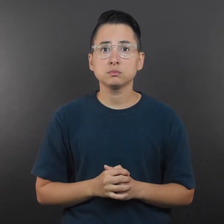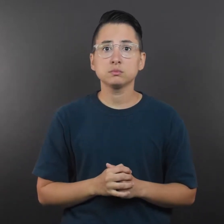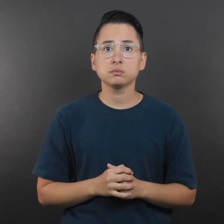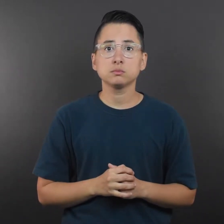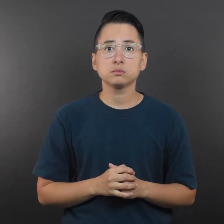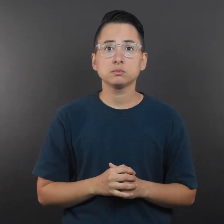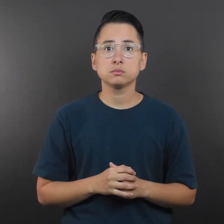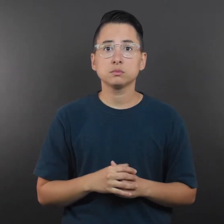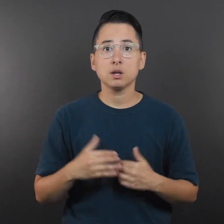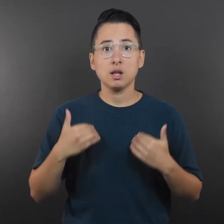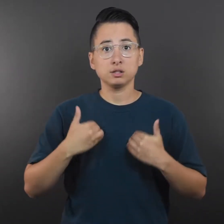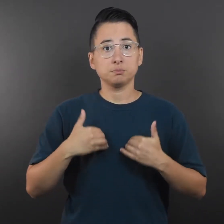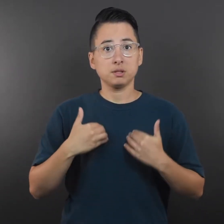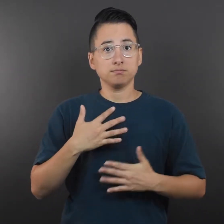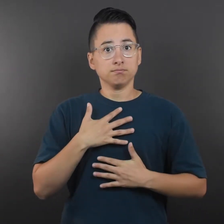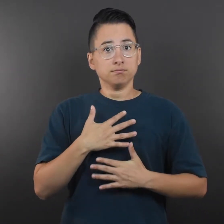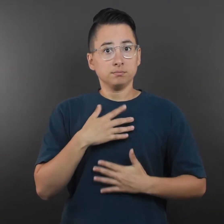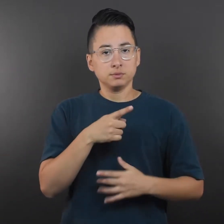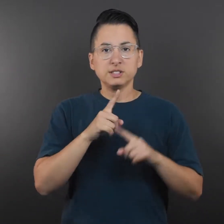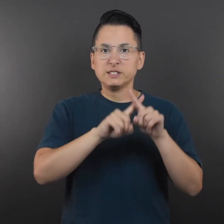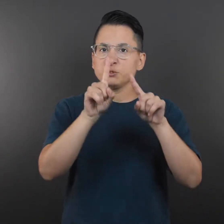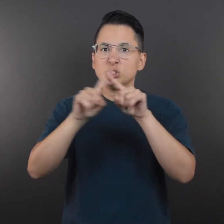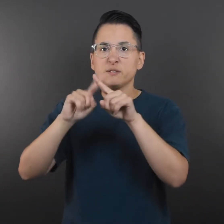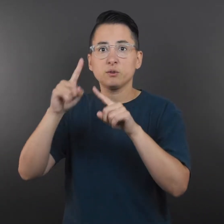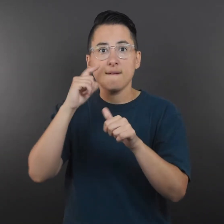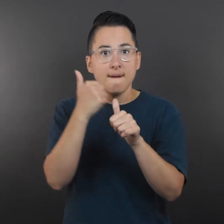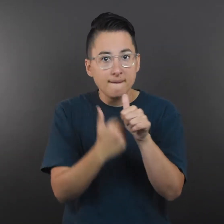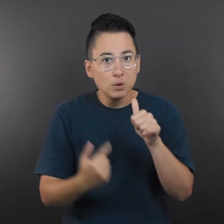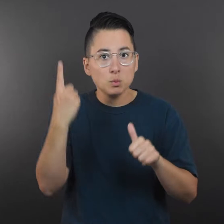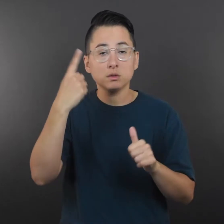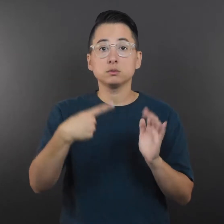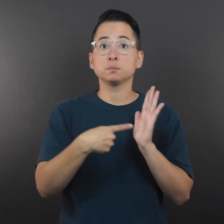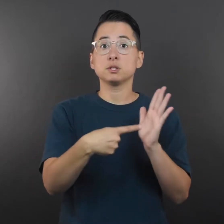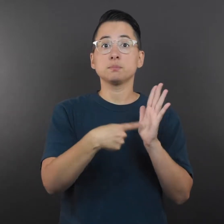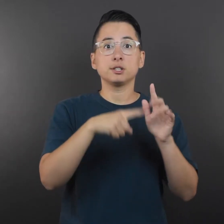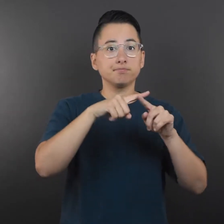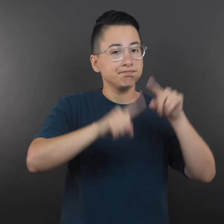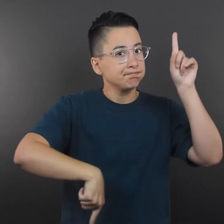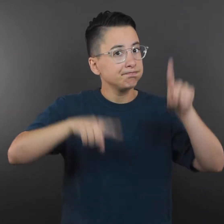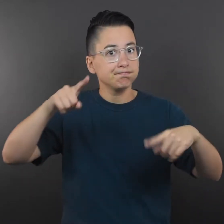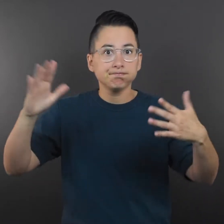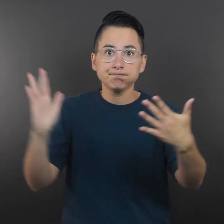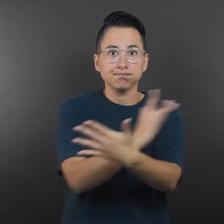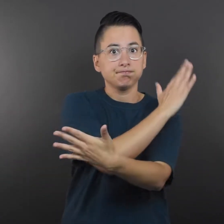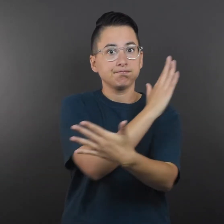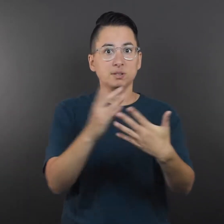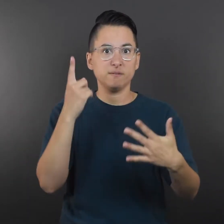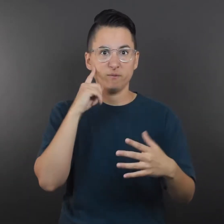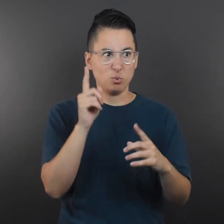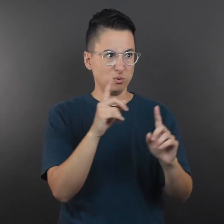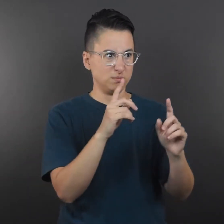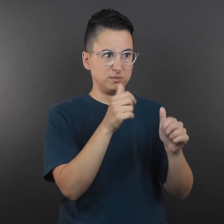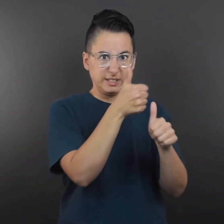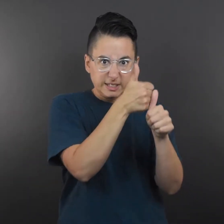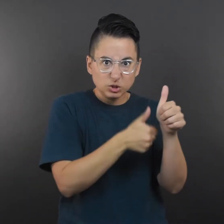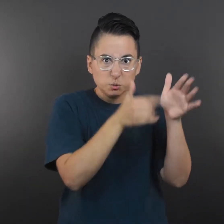Asthma is different for everyone, and its symptoms and onset varies greatly from person to person.